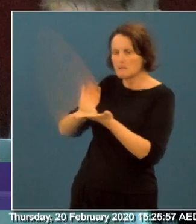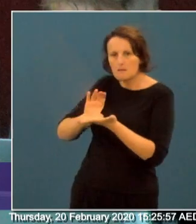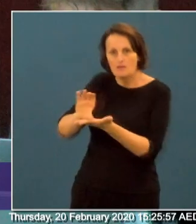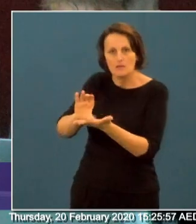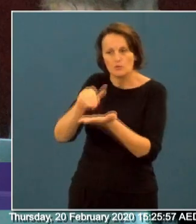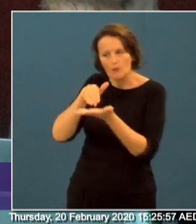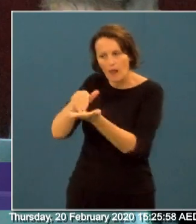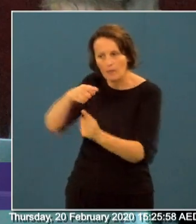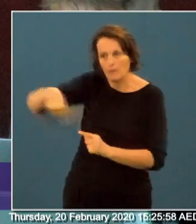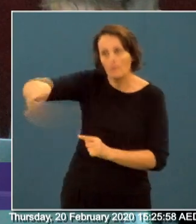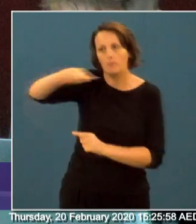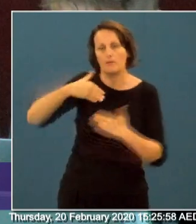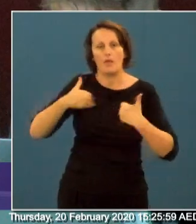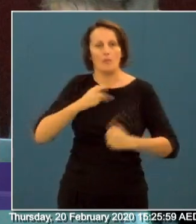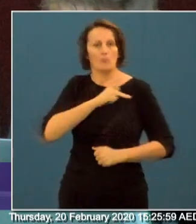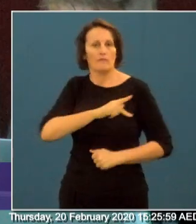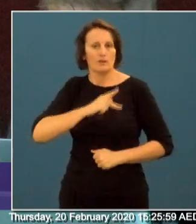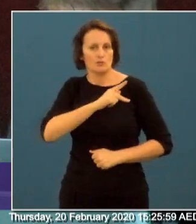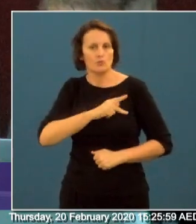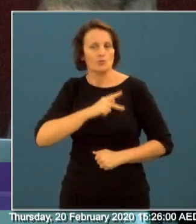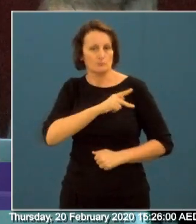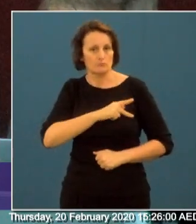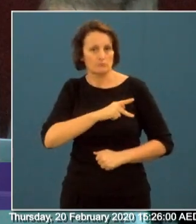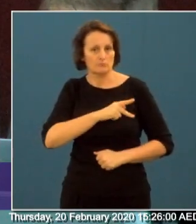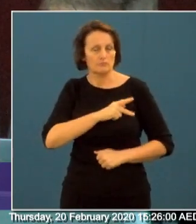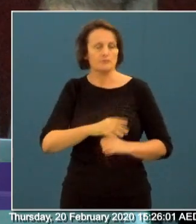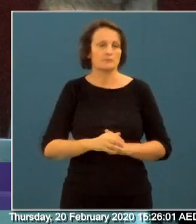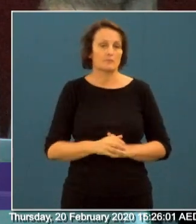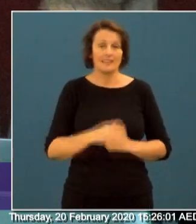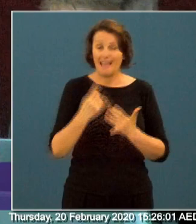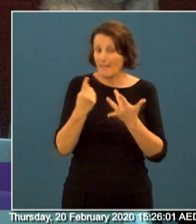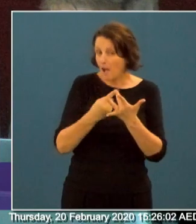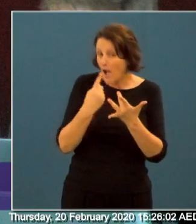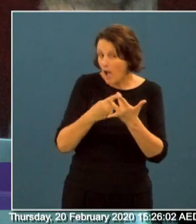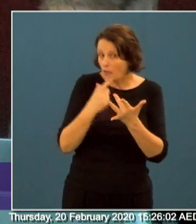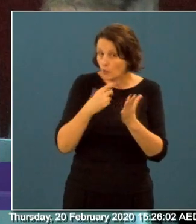that capture relevant outcomes and embed accountability. Is there anything that you wanted to add